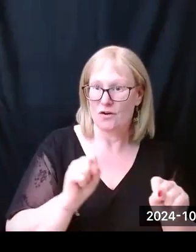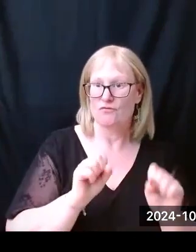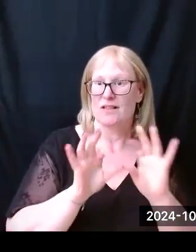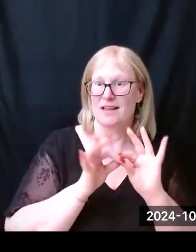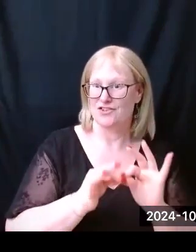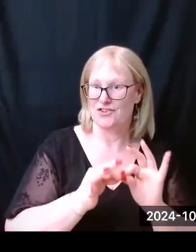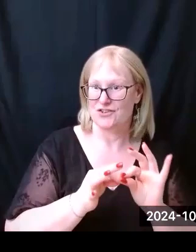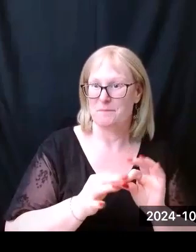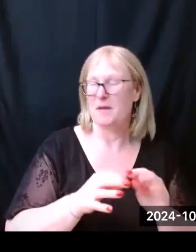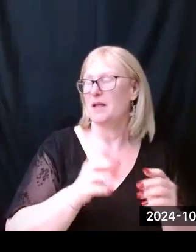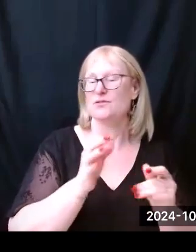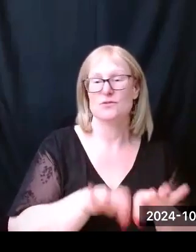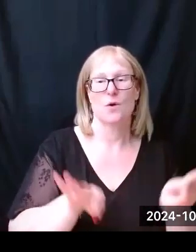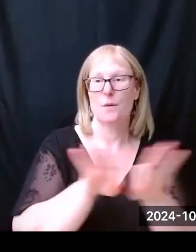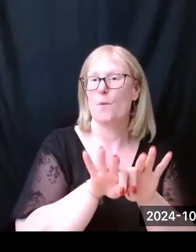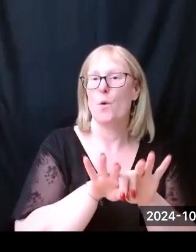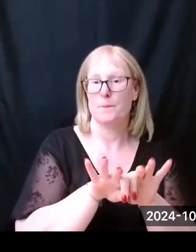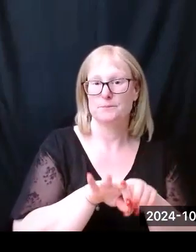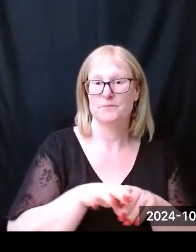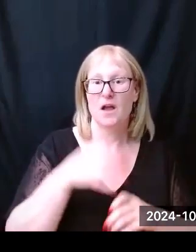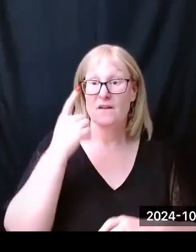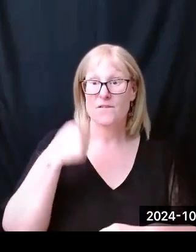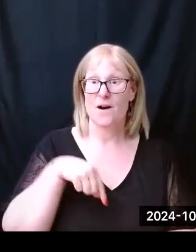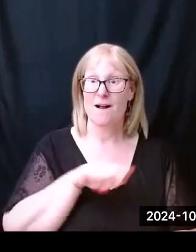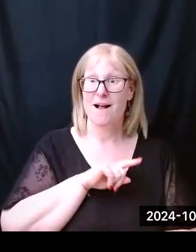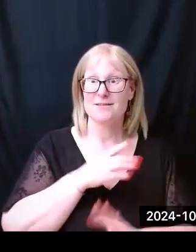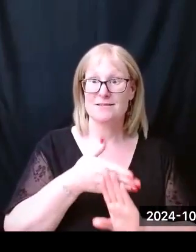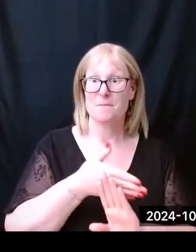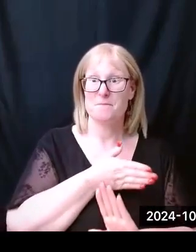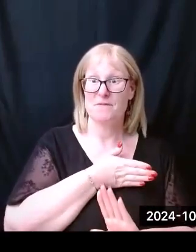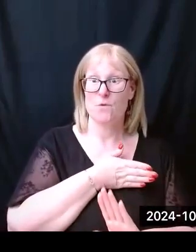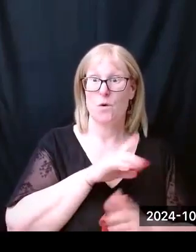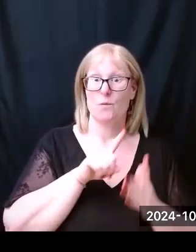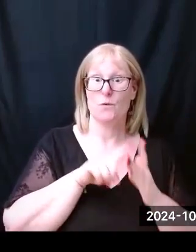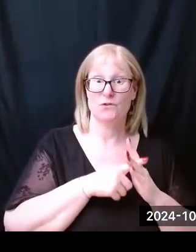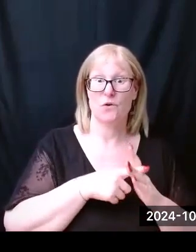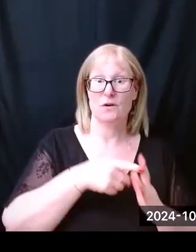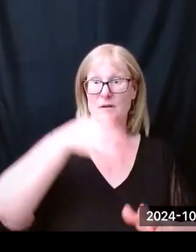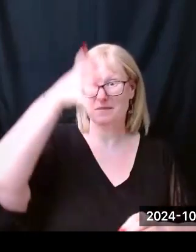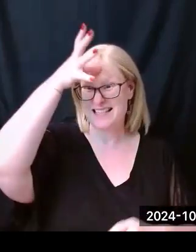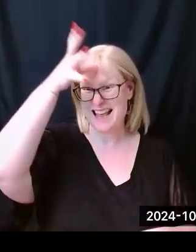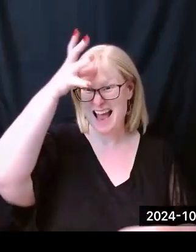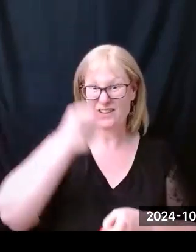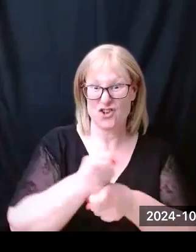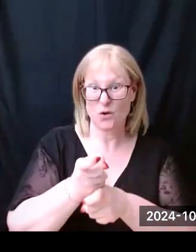For those of us that are old enough that before we started calling them dad jokes, they were just like bad jokes.